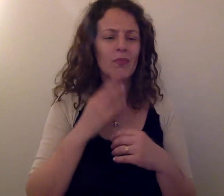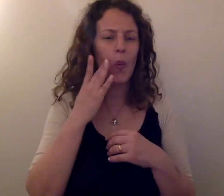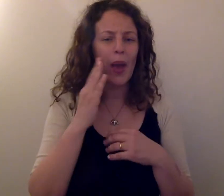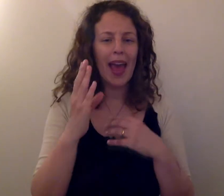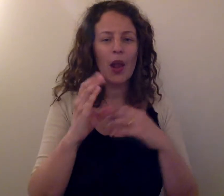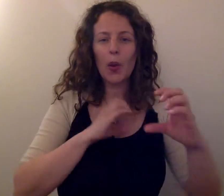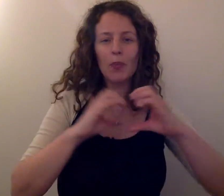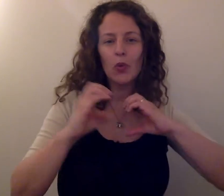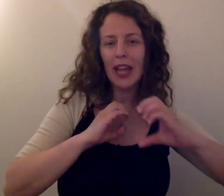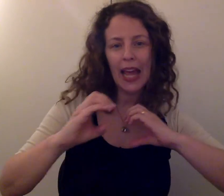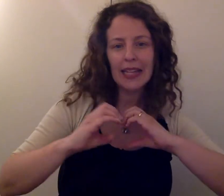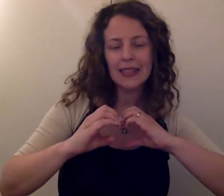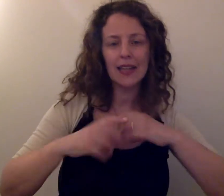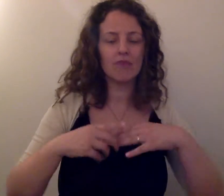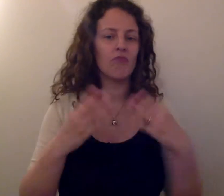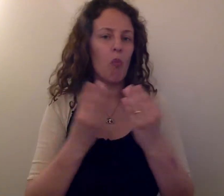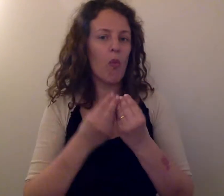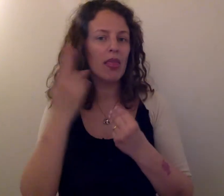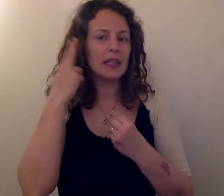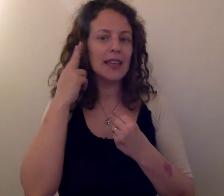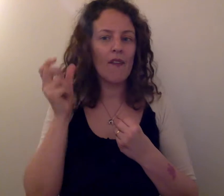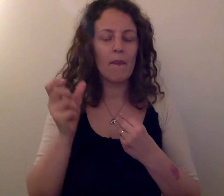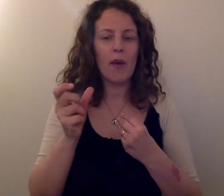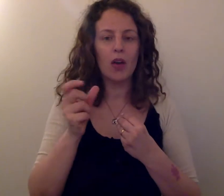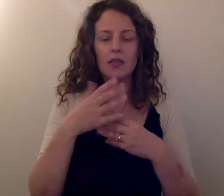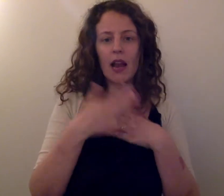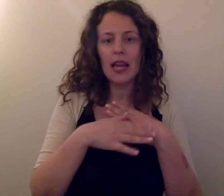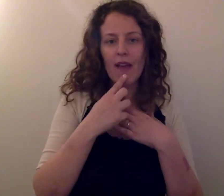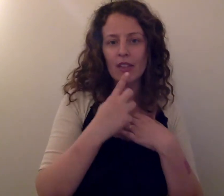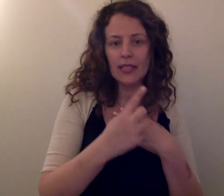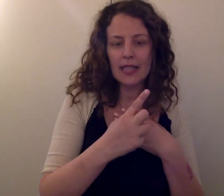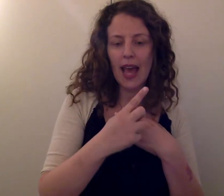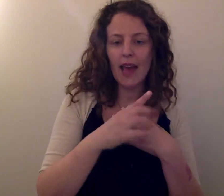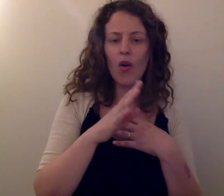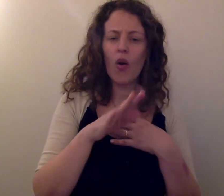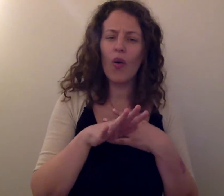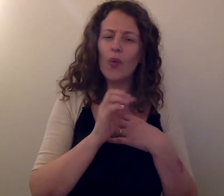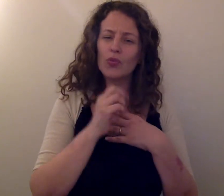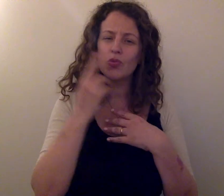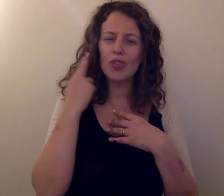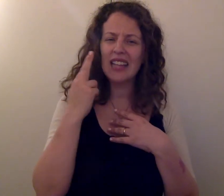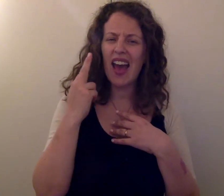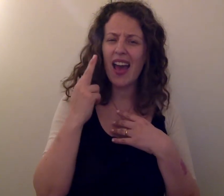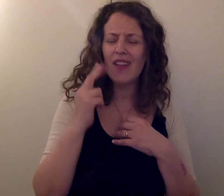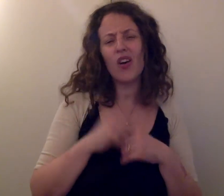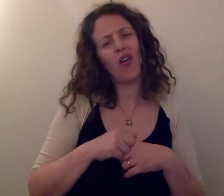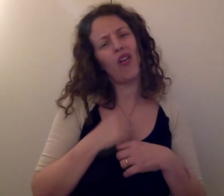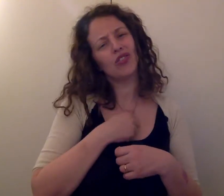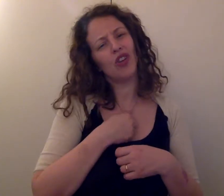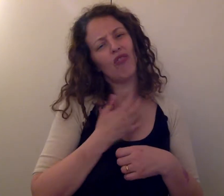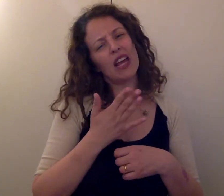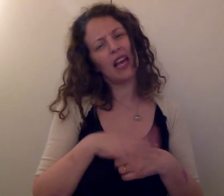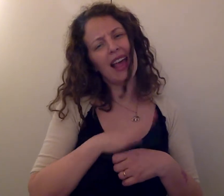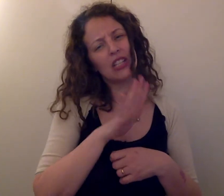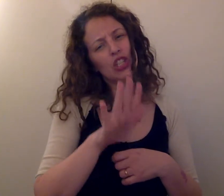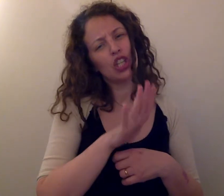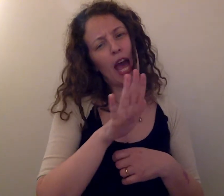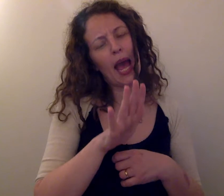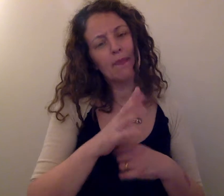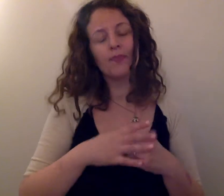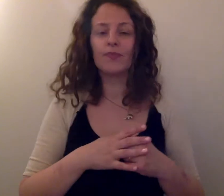So when communicating with a deaf person never say, "You're deaf, sorry that's a shame."